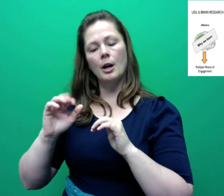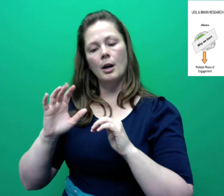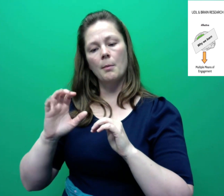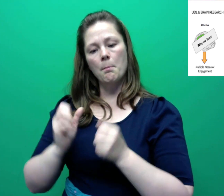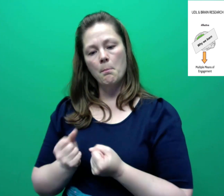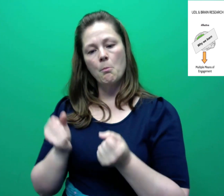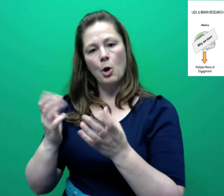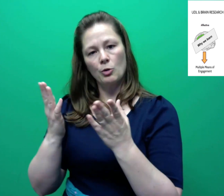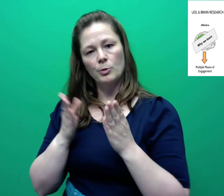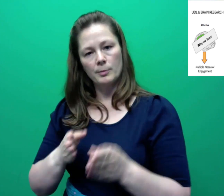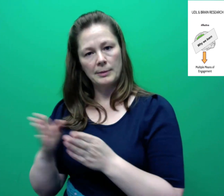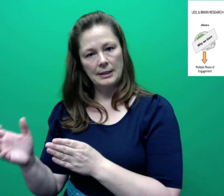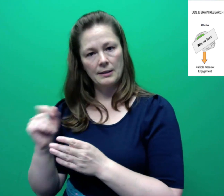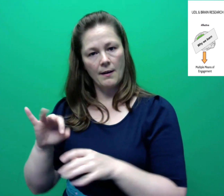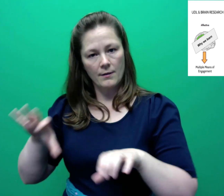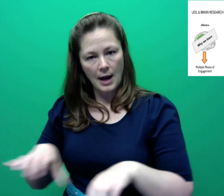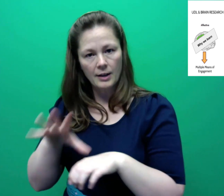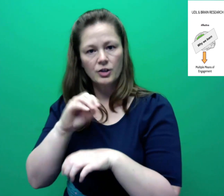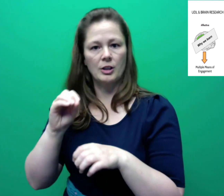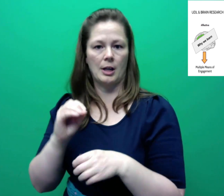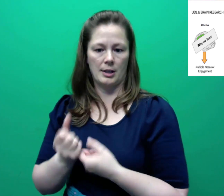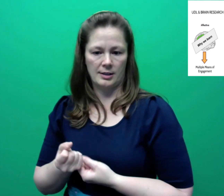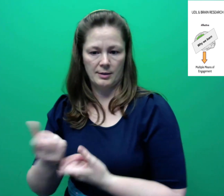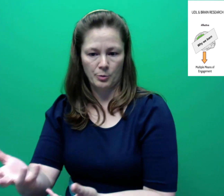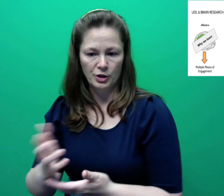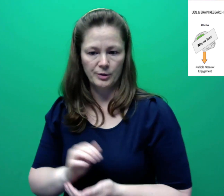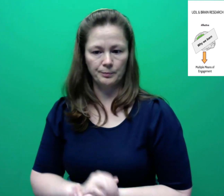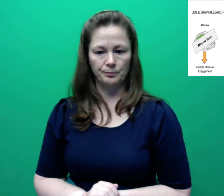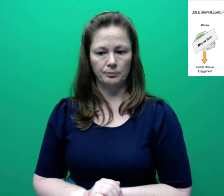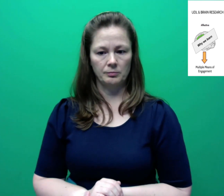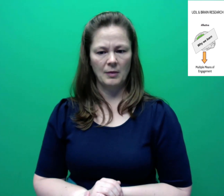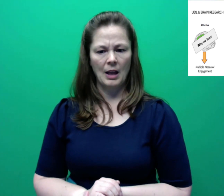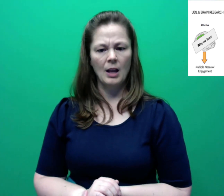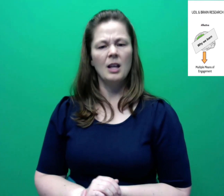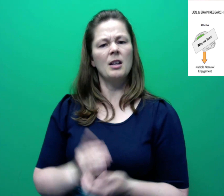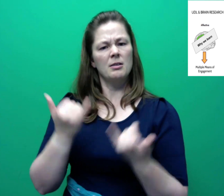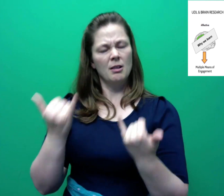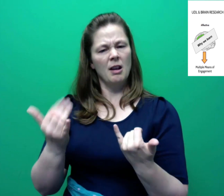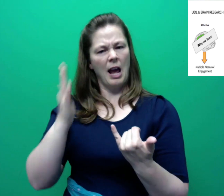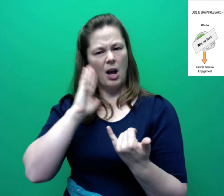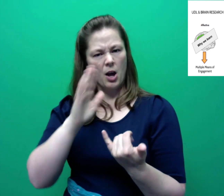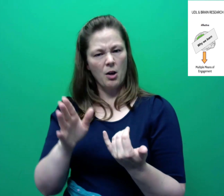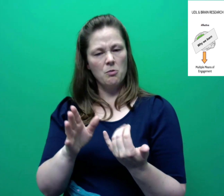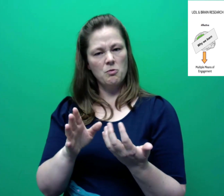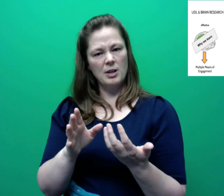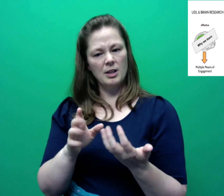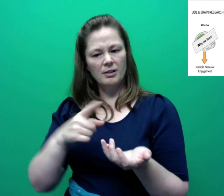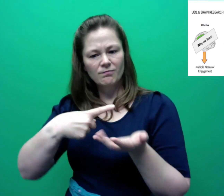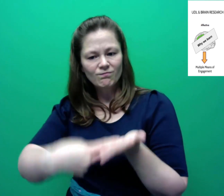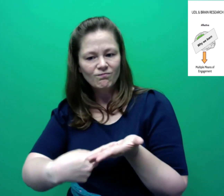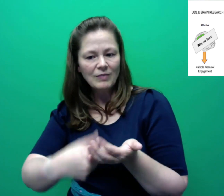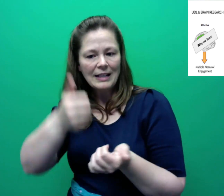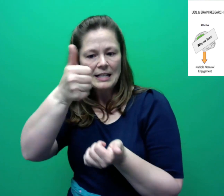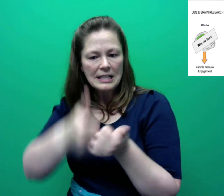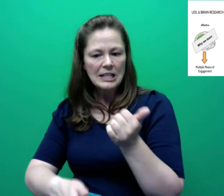strategic part, there is multiple means of action and expression. Let's dig into